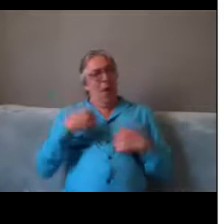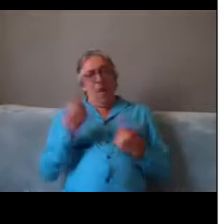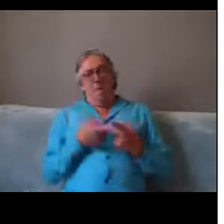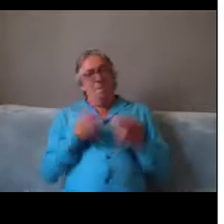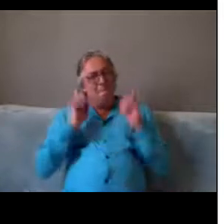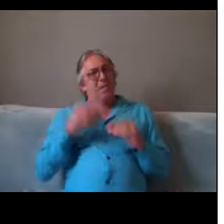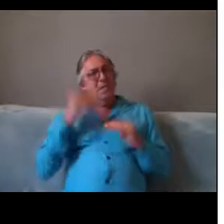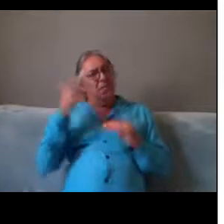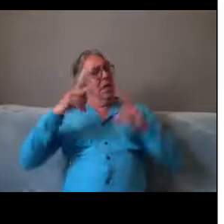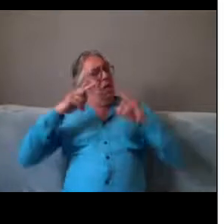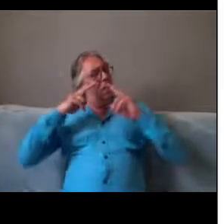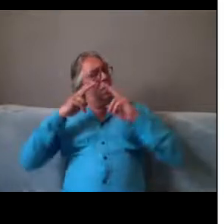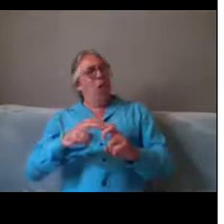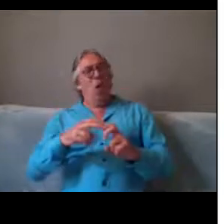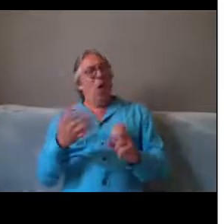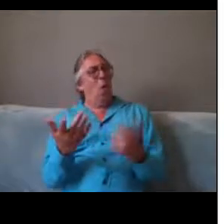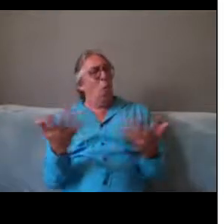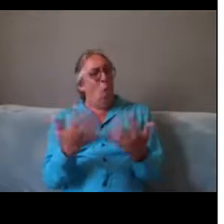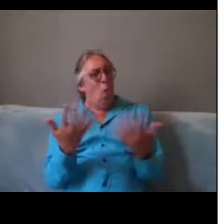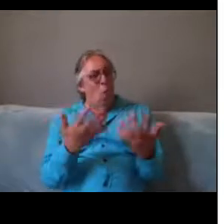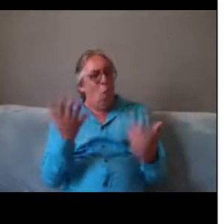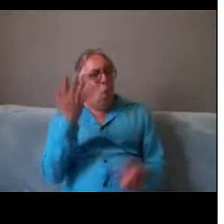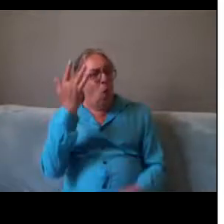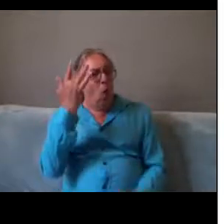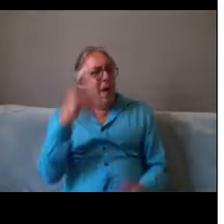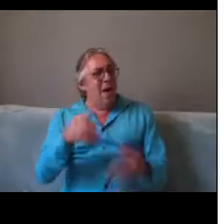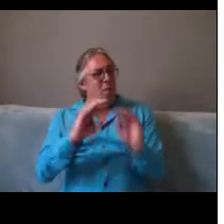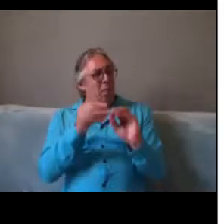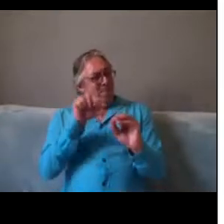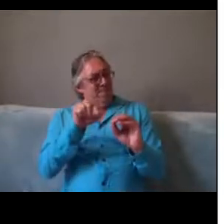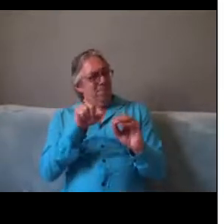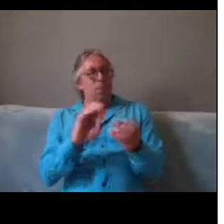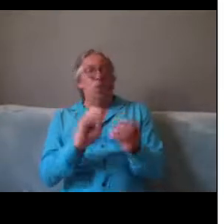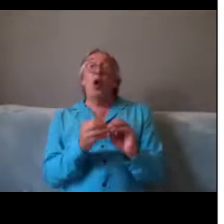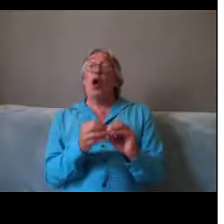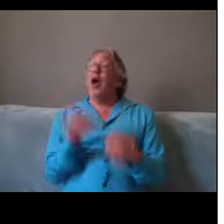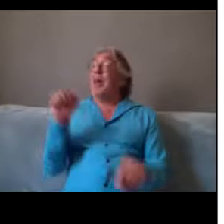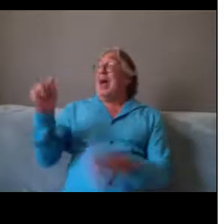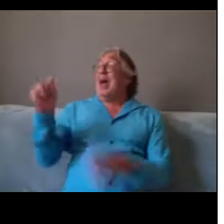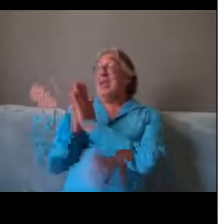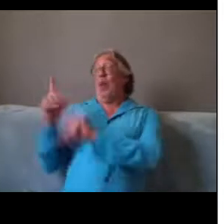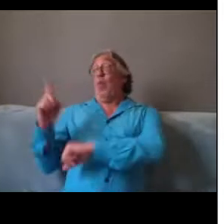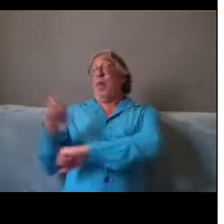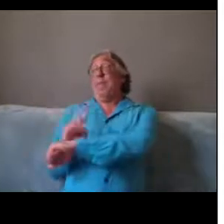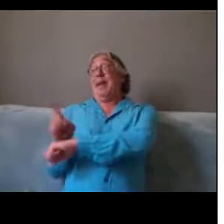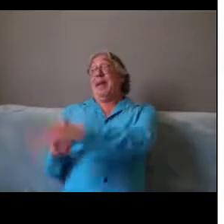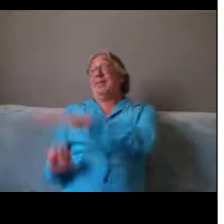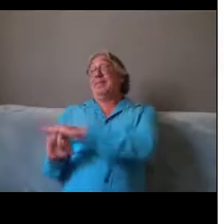Can you get that reimbursed? Yes, but in practice it's complicated